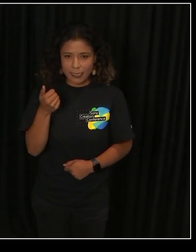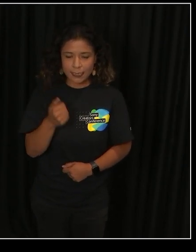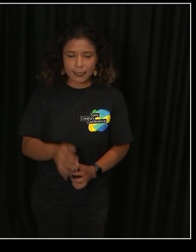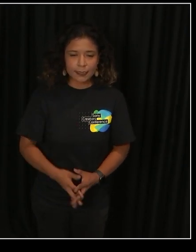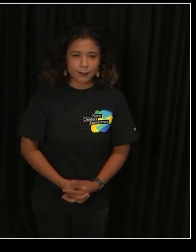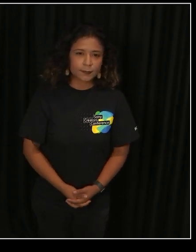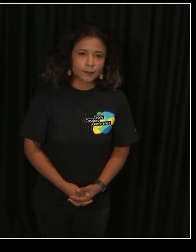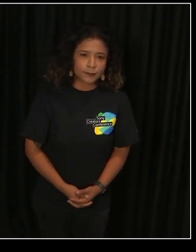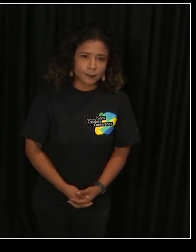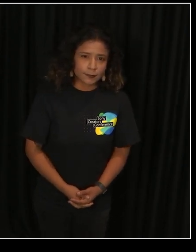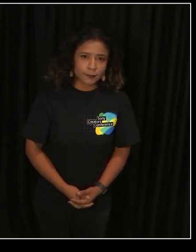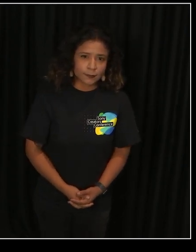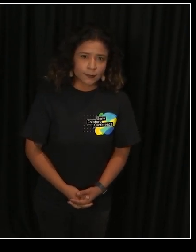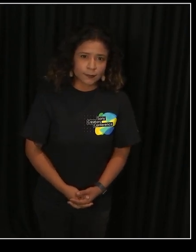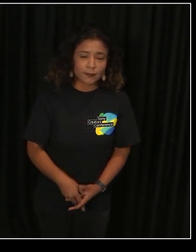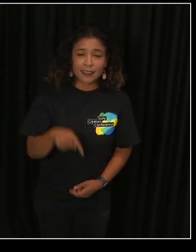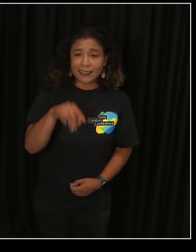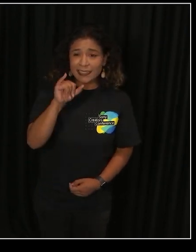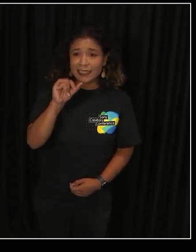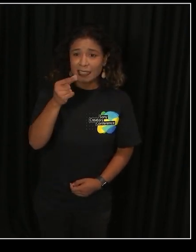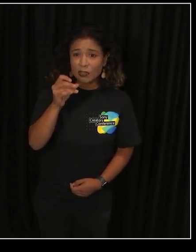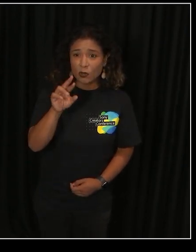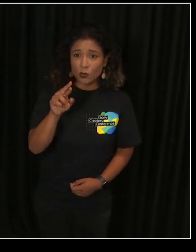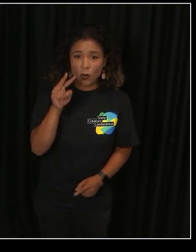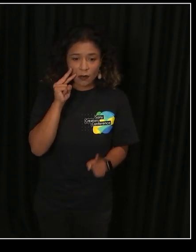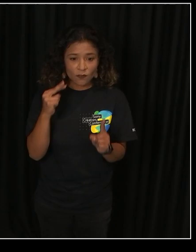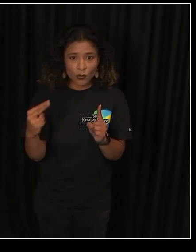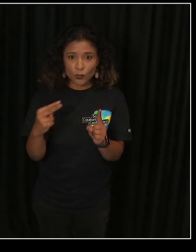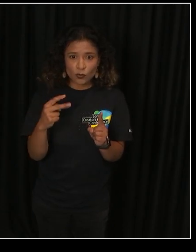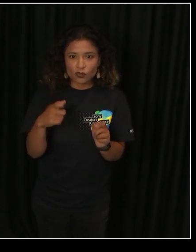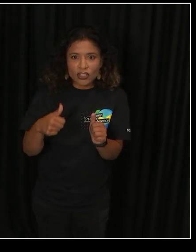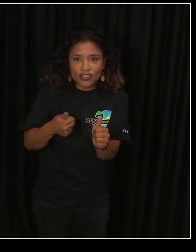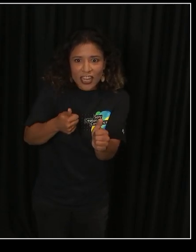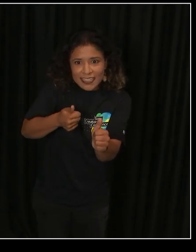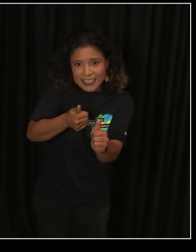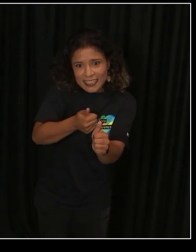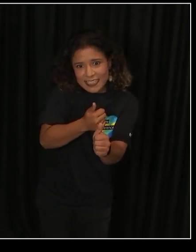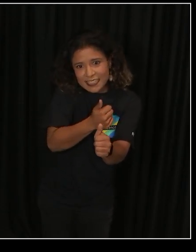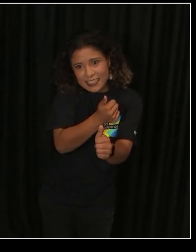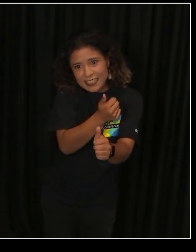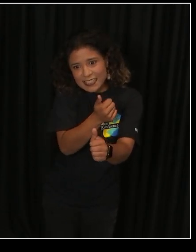And this Igor Fraga's view, trying to chase the ghost of GT Sophy down this track.